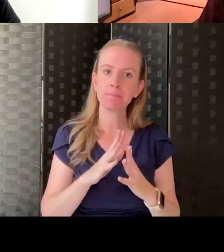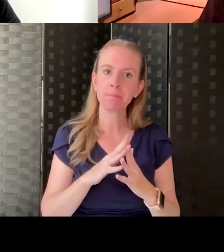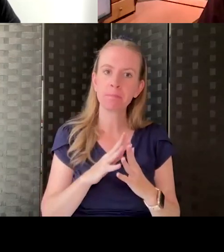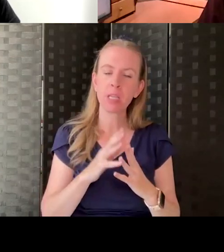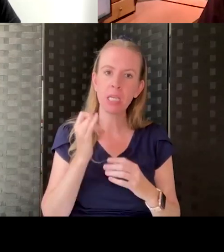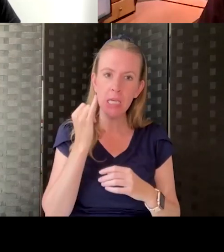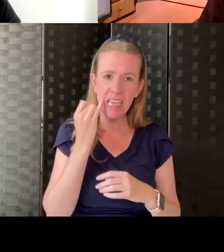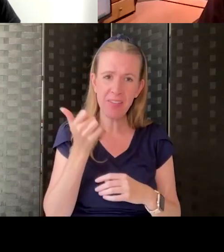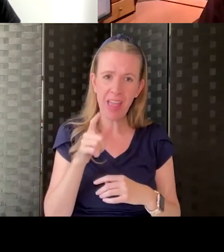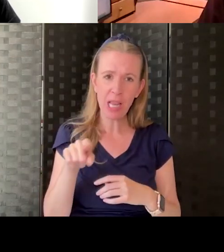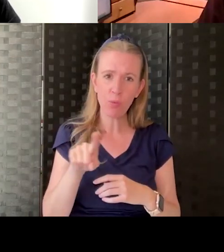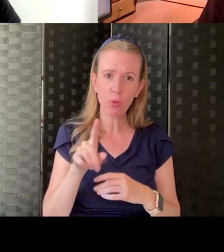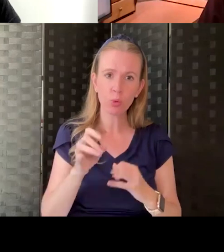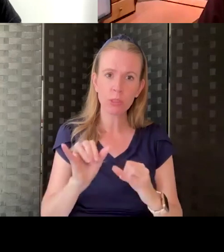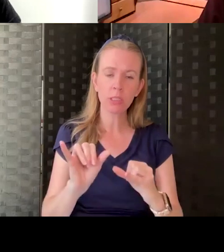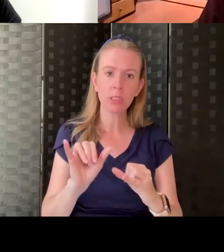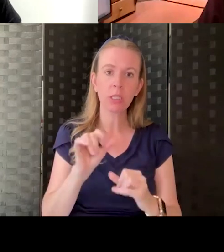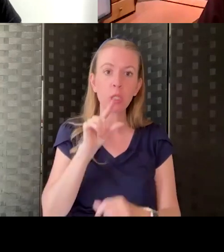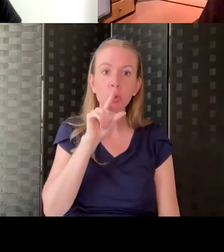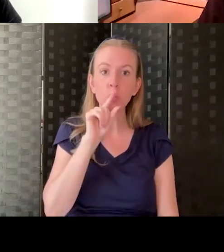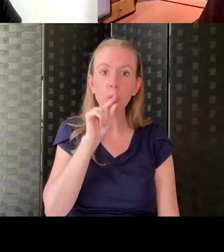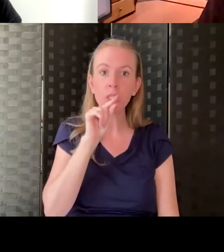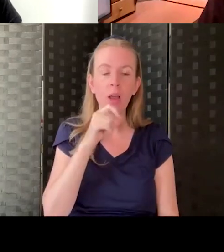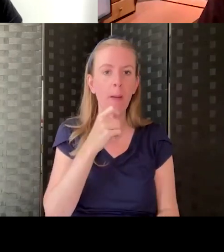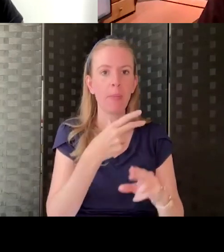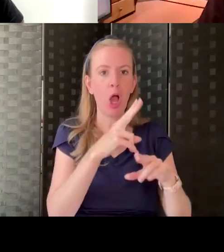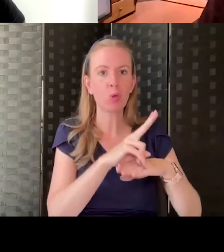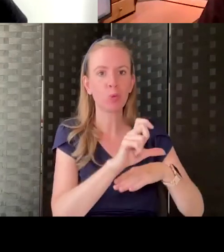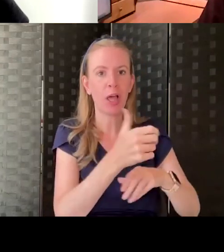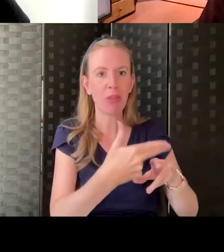any of you are still on Twitter -- not calling it by the other name, if anybody is still on